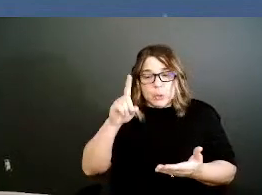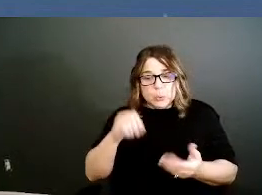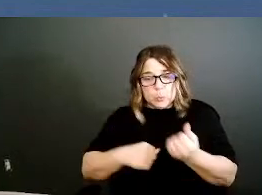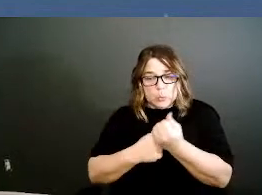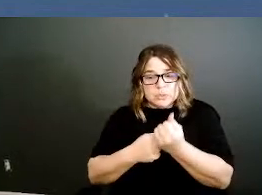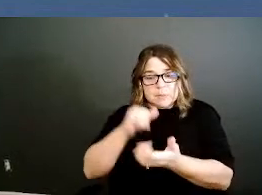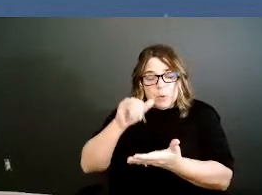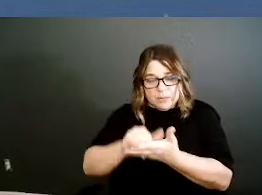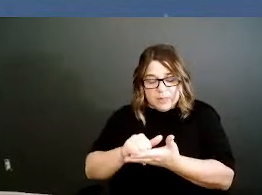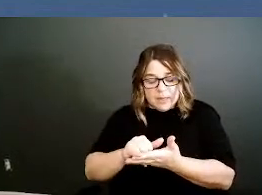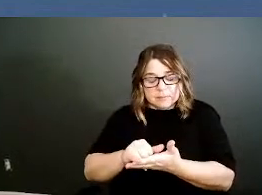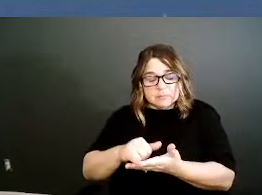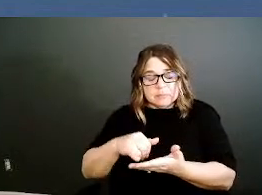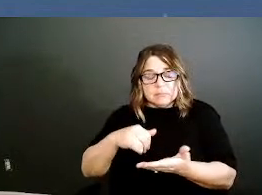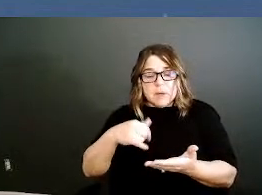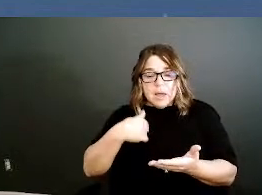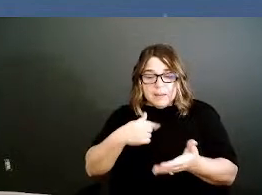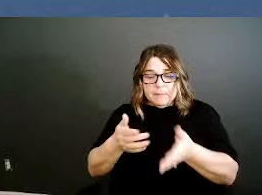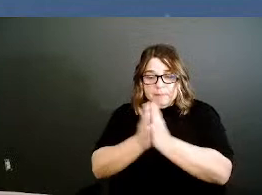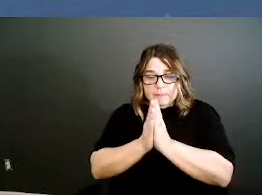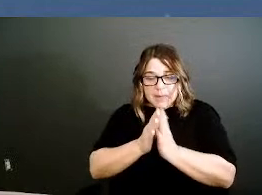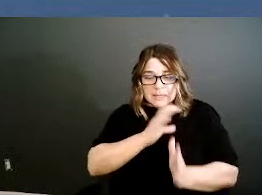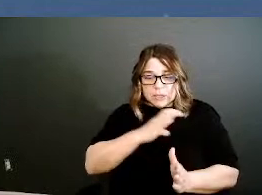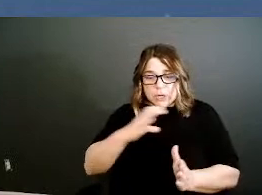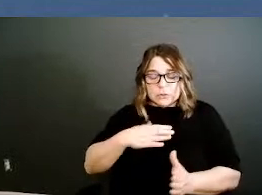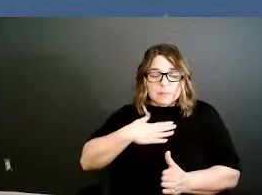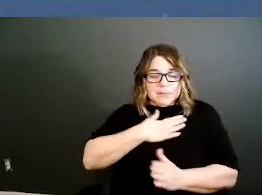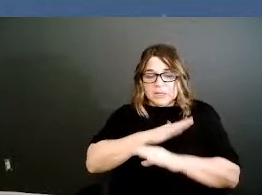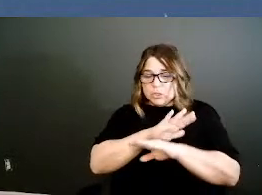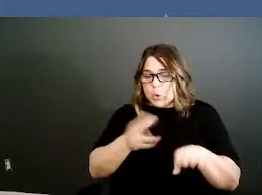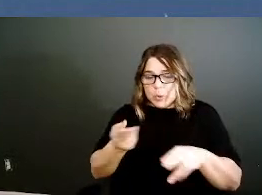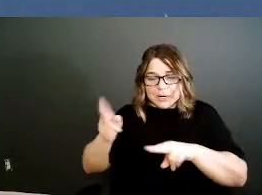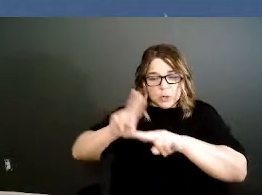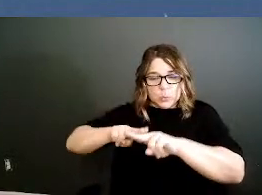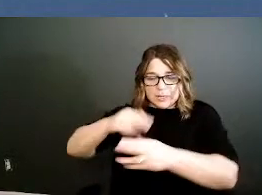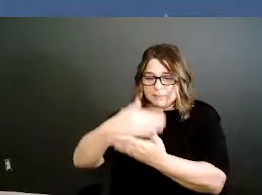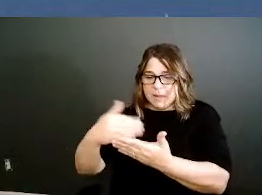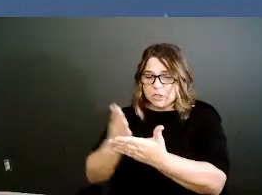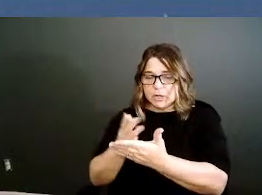EFFECTIVE. SERVICES AND HOUSING PROGRAMS.